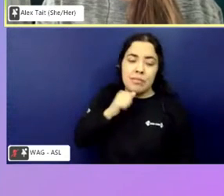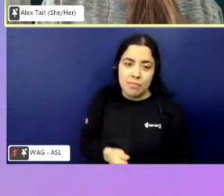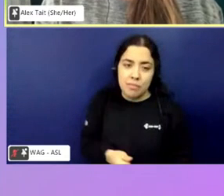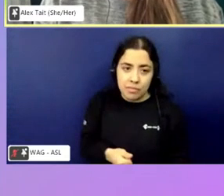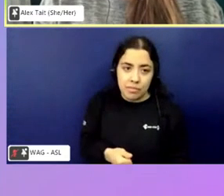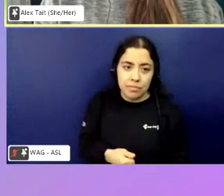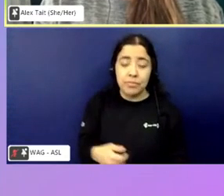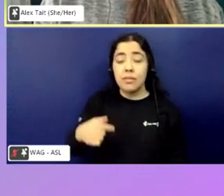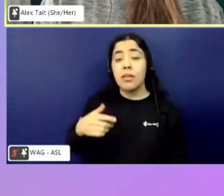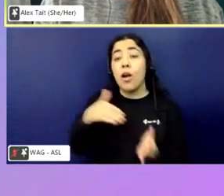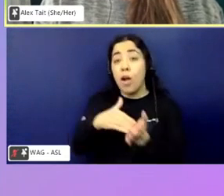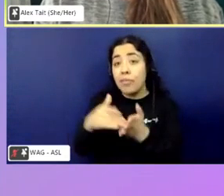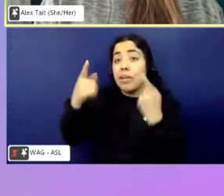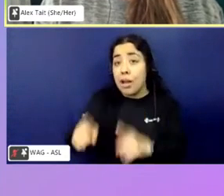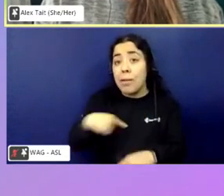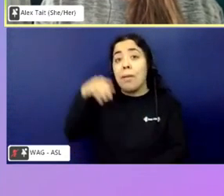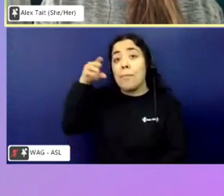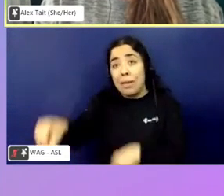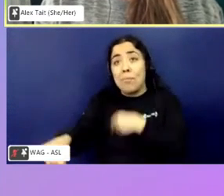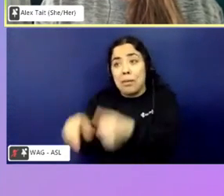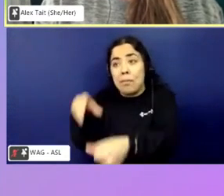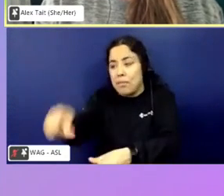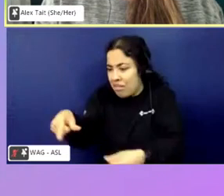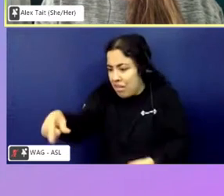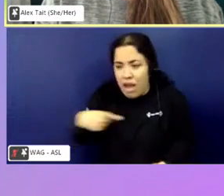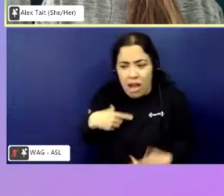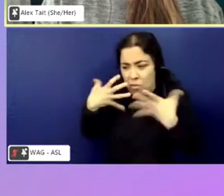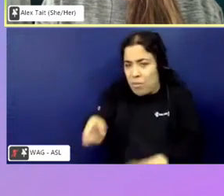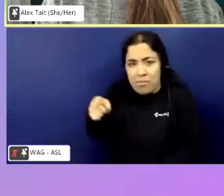couple of times I've ended up paying for something I didn't